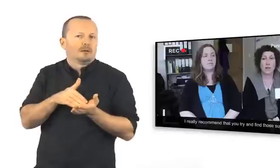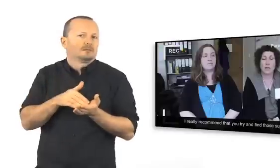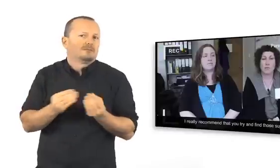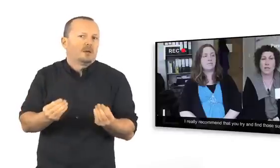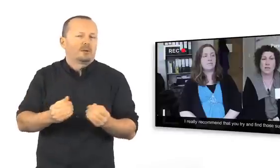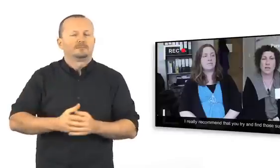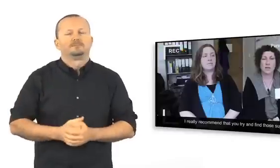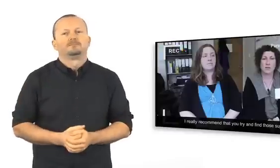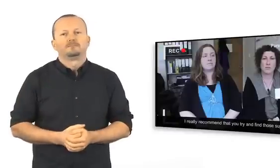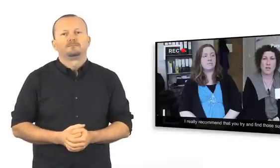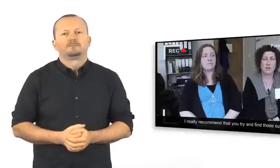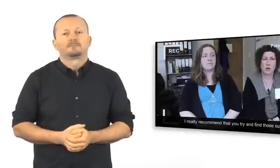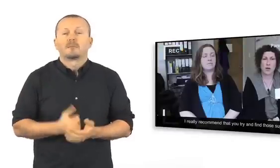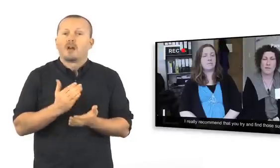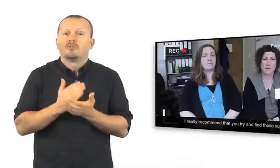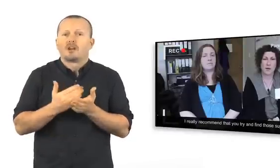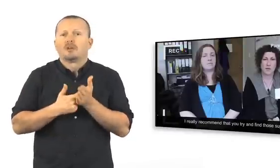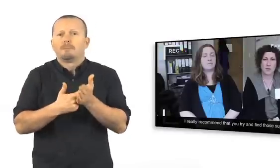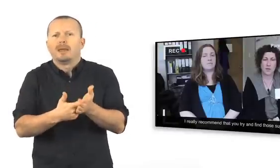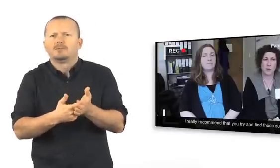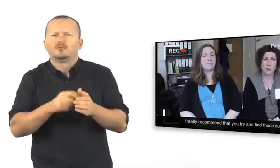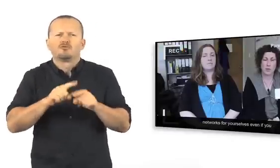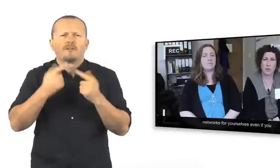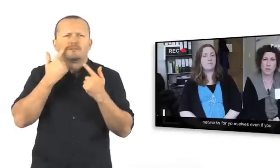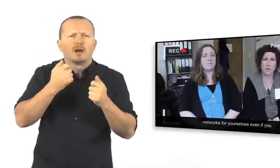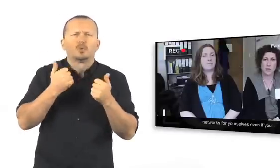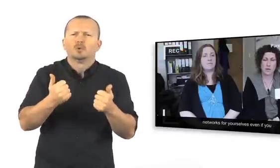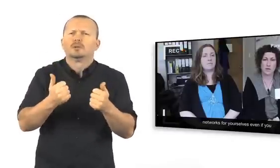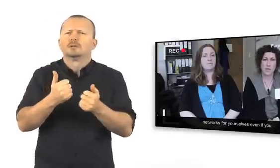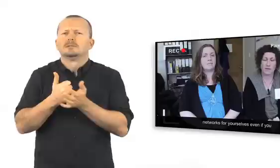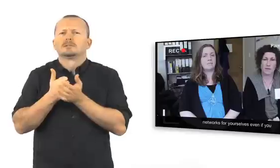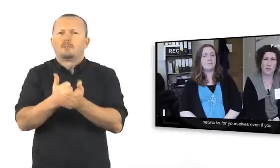Llana: I really recommend that you try and find those support networks for yourselves even